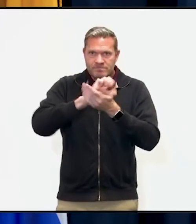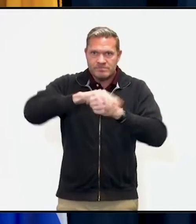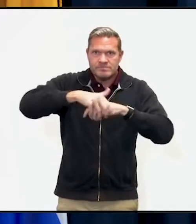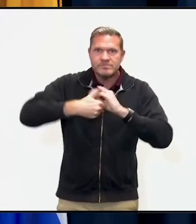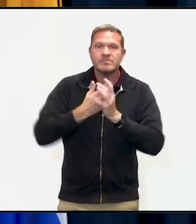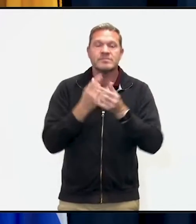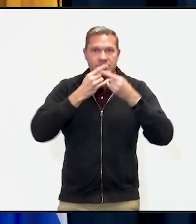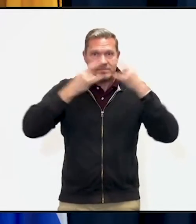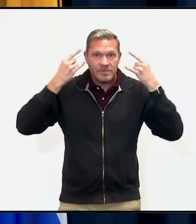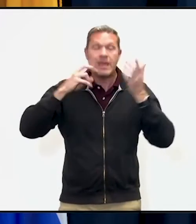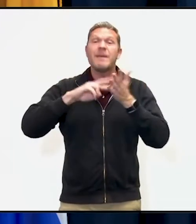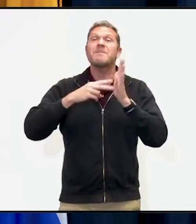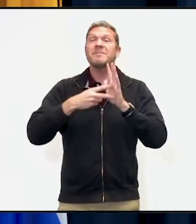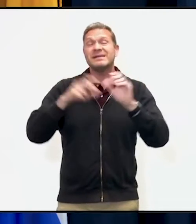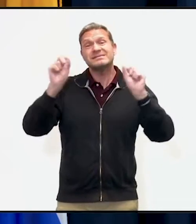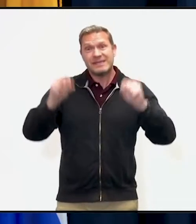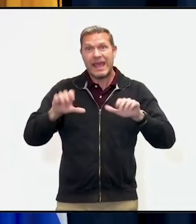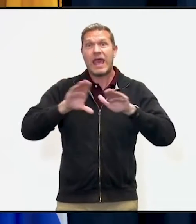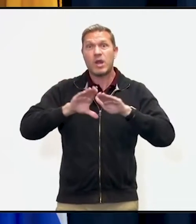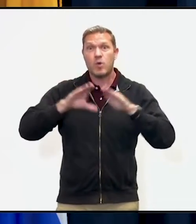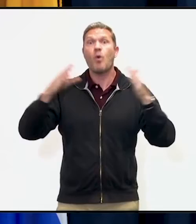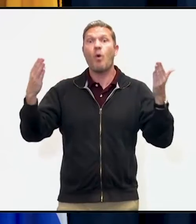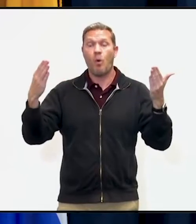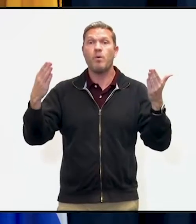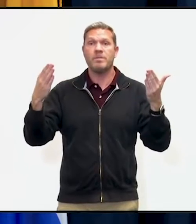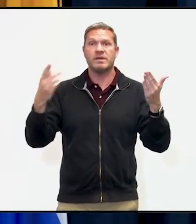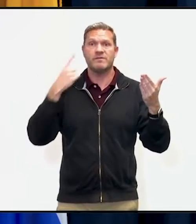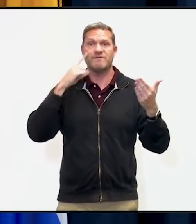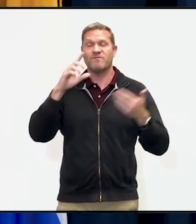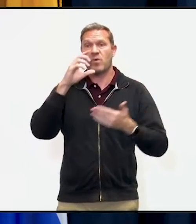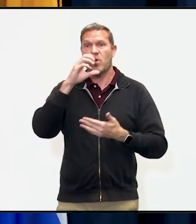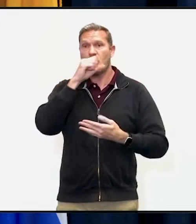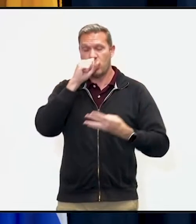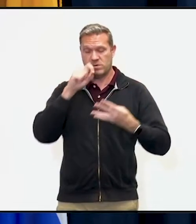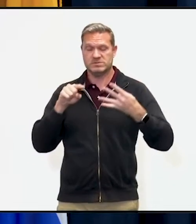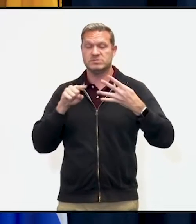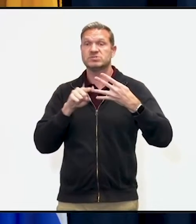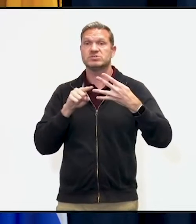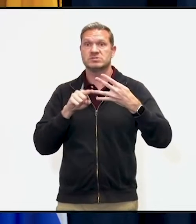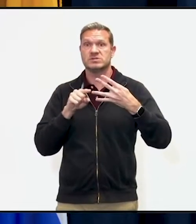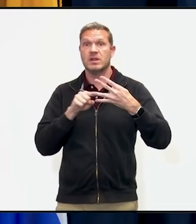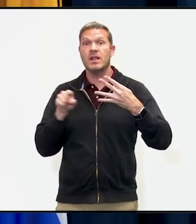So it would be really important for all of us to take responsibility for the fact that